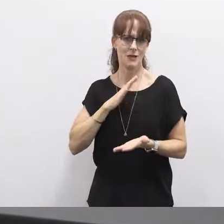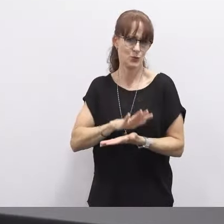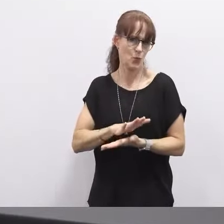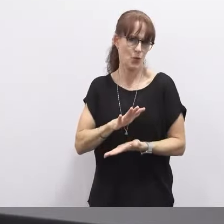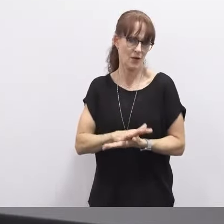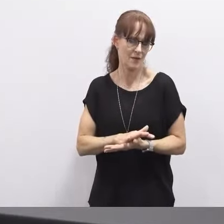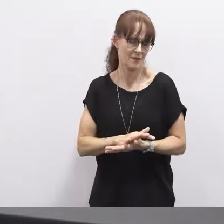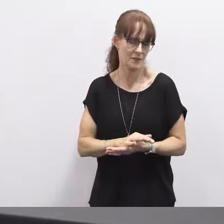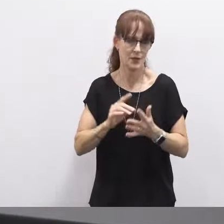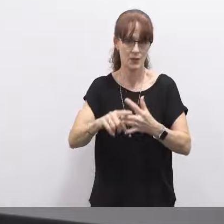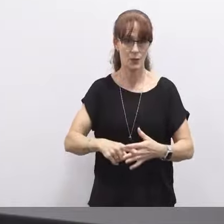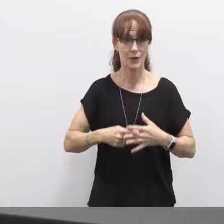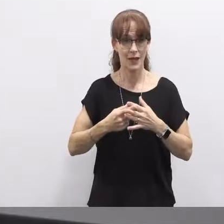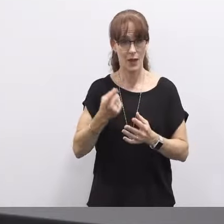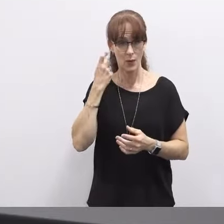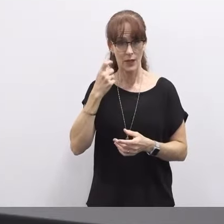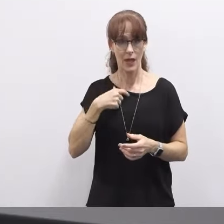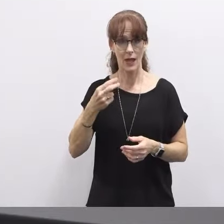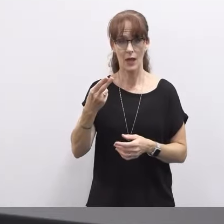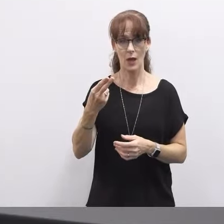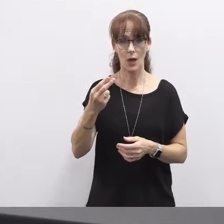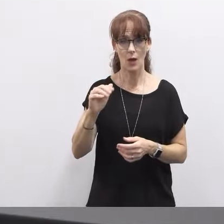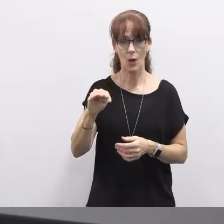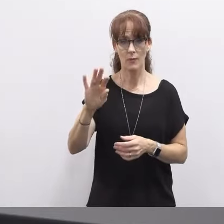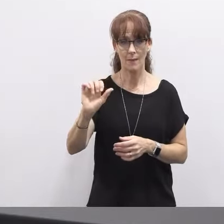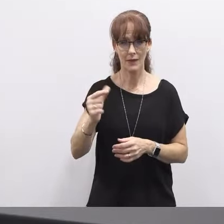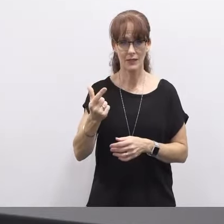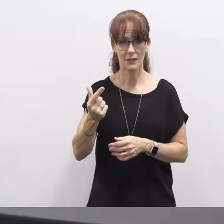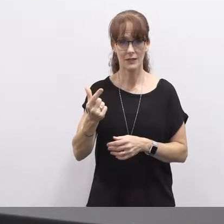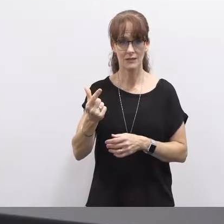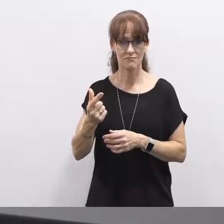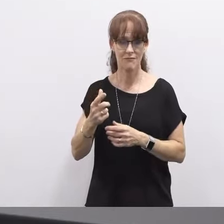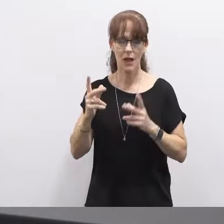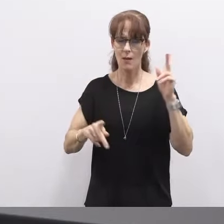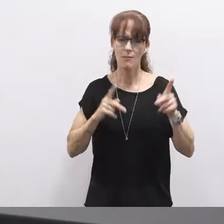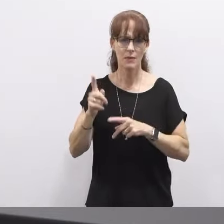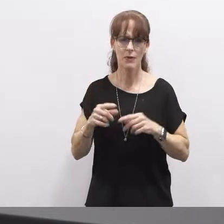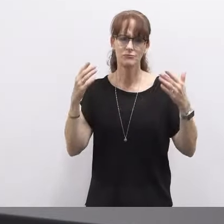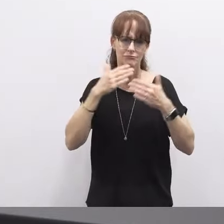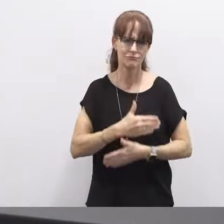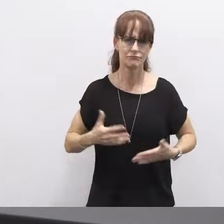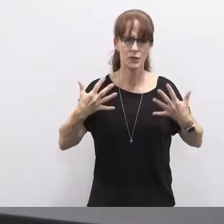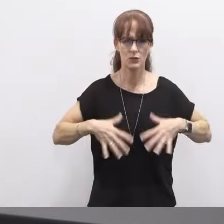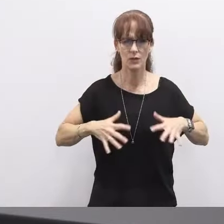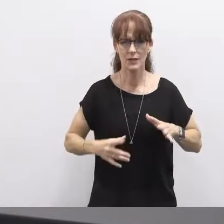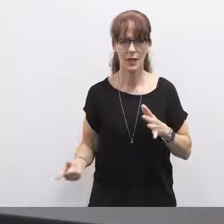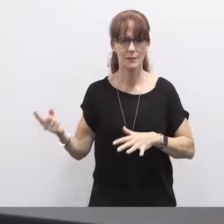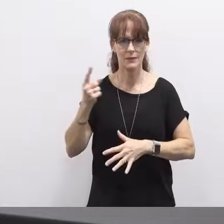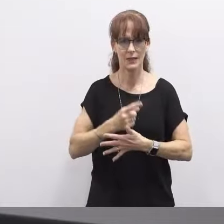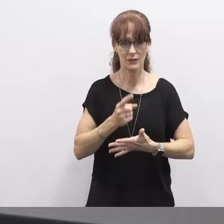So to begin, we recently had homecoming at Millikan, and everyone really enjoyed all of the different dress-up days that we had for different days of the week.